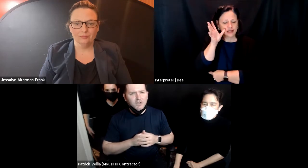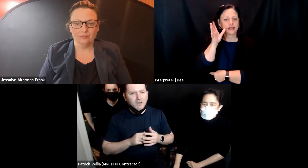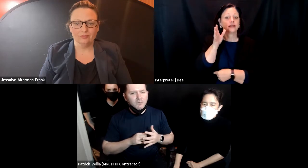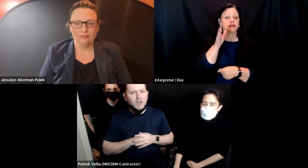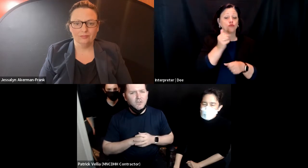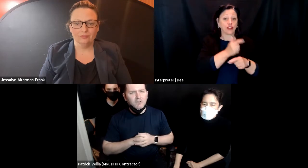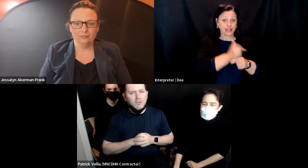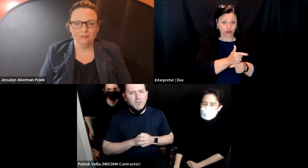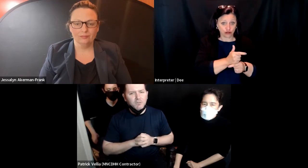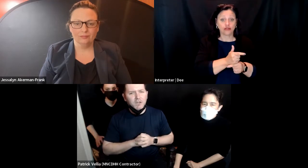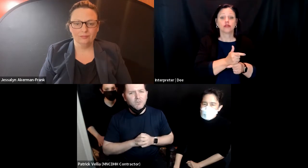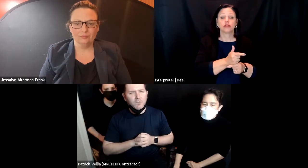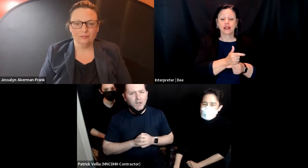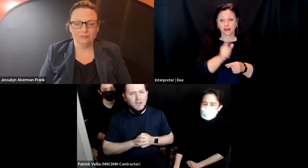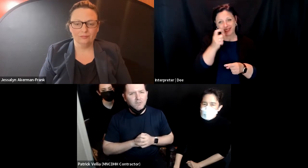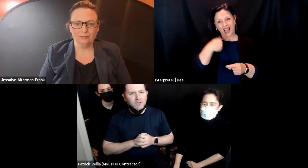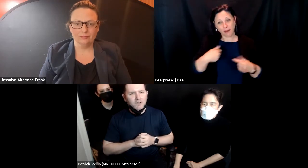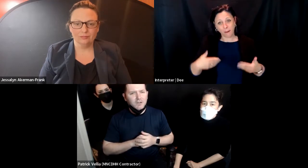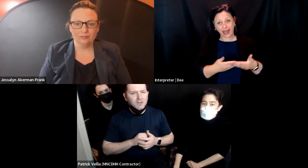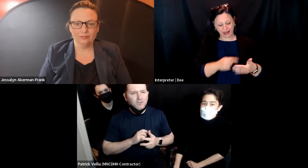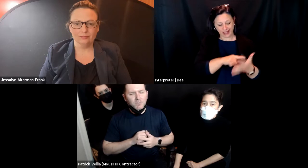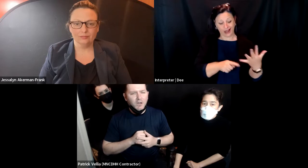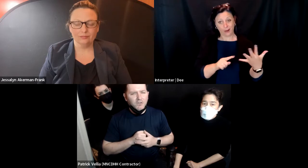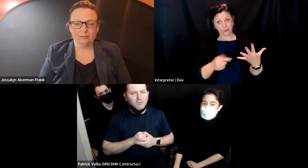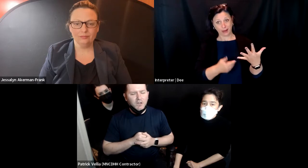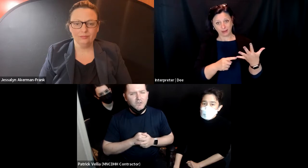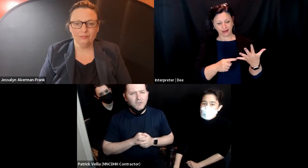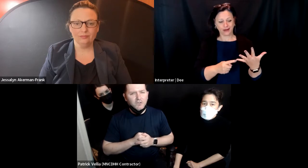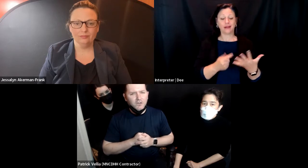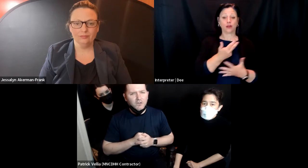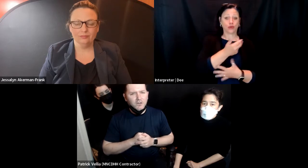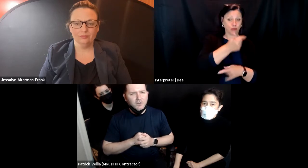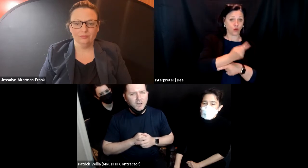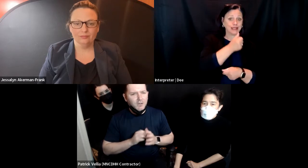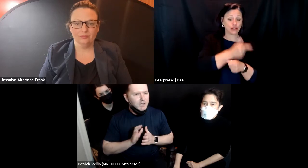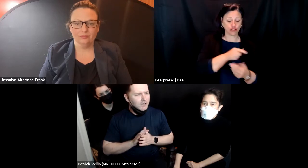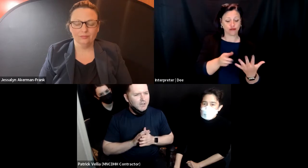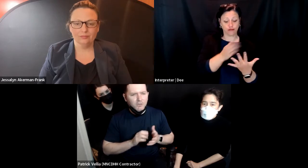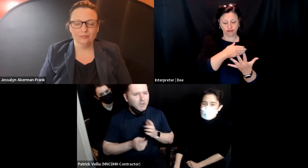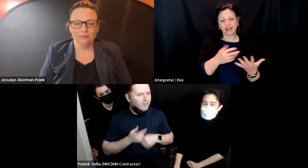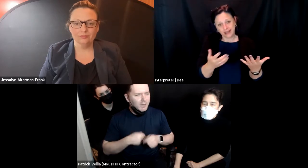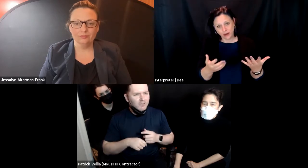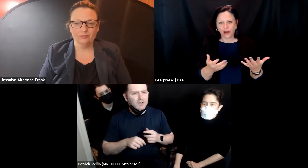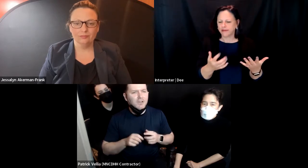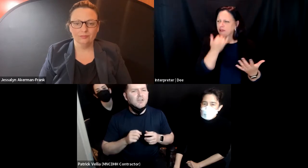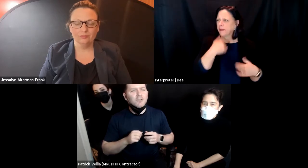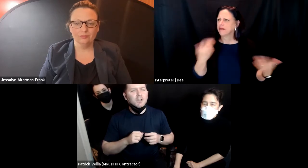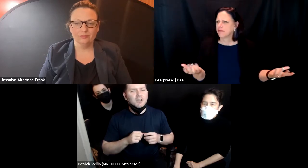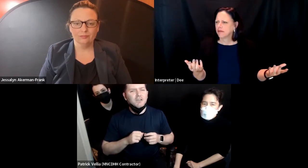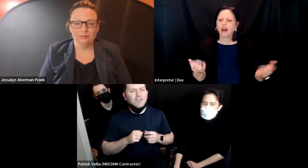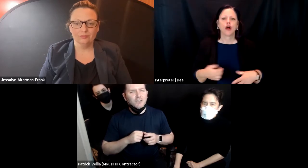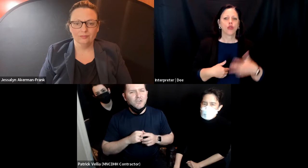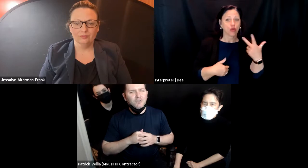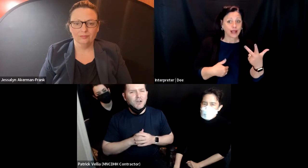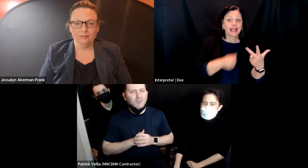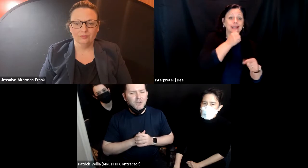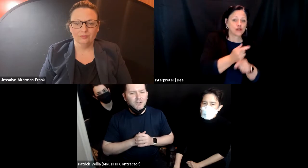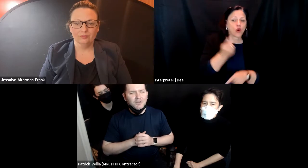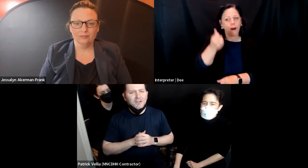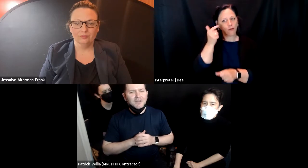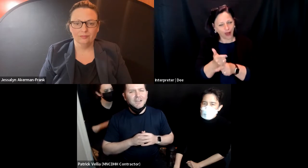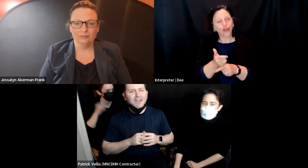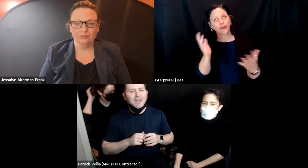Then moved to North Carolina in 2006 with my parents.